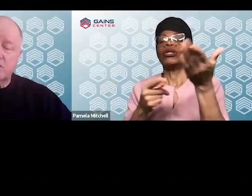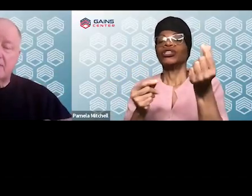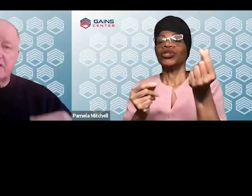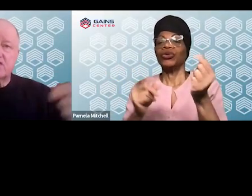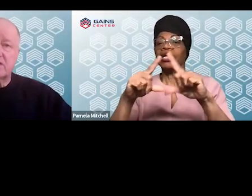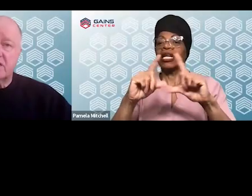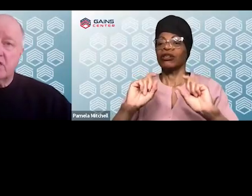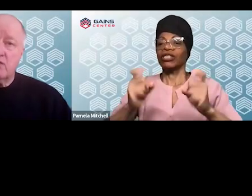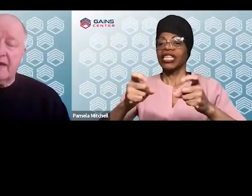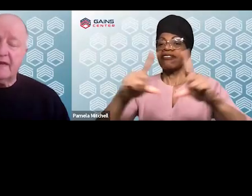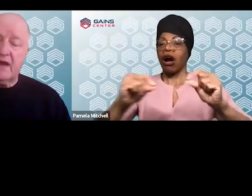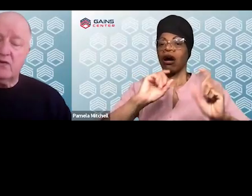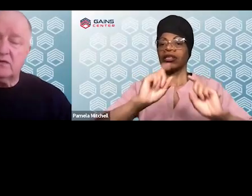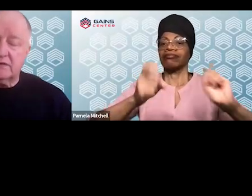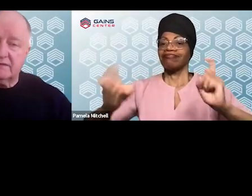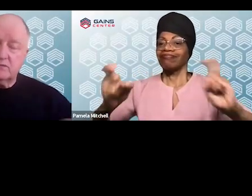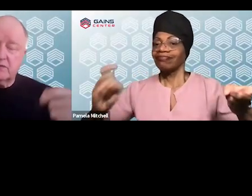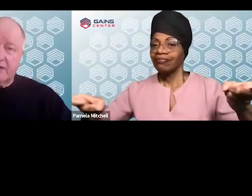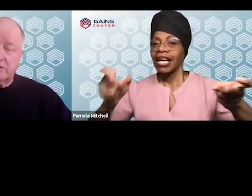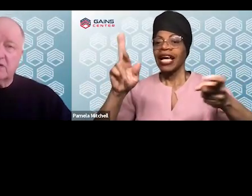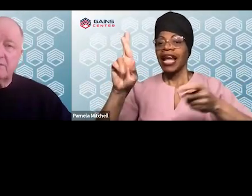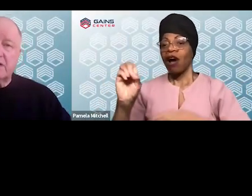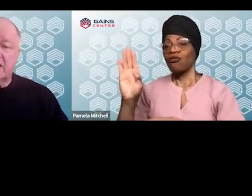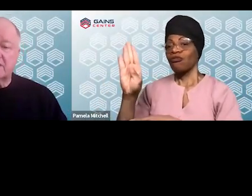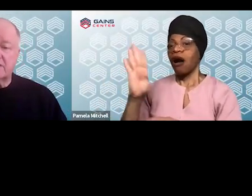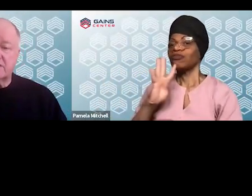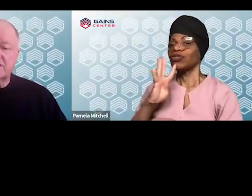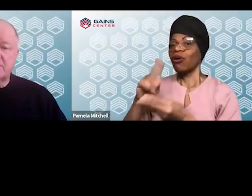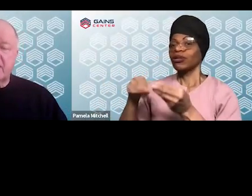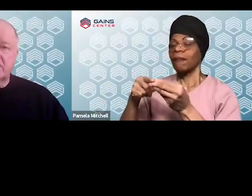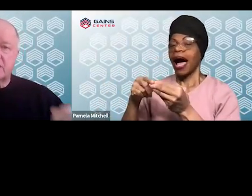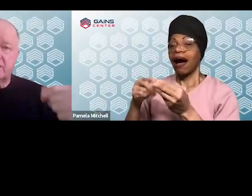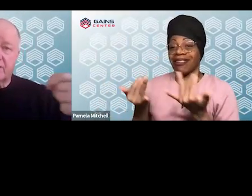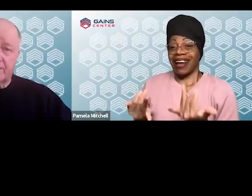As Rob mentioned, right now, the federal limit on contingency management